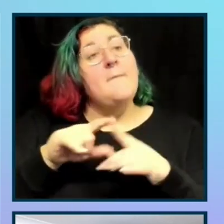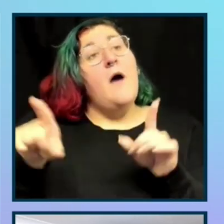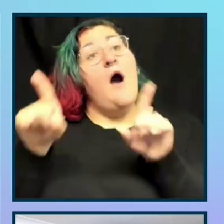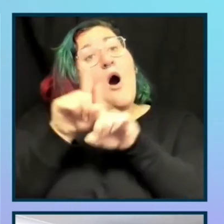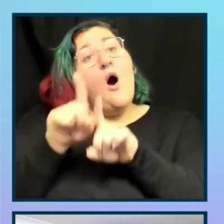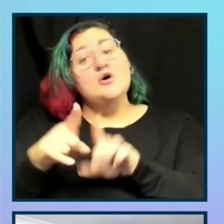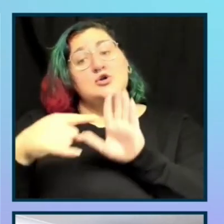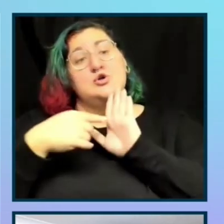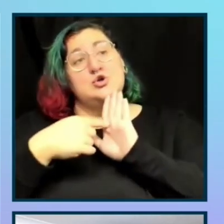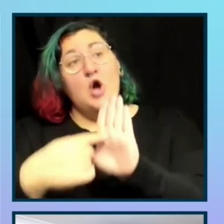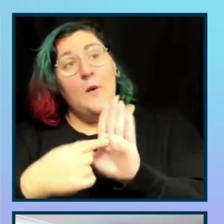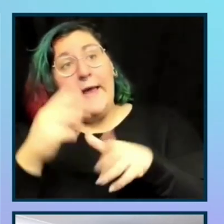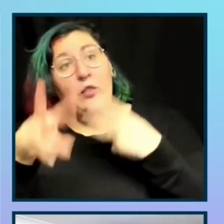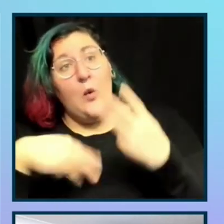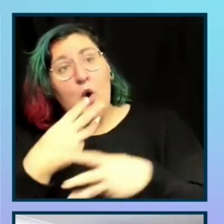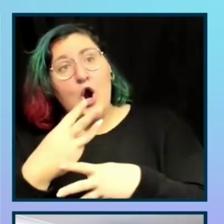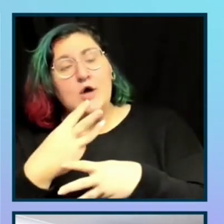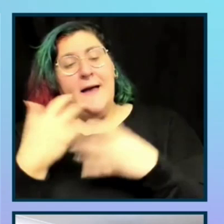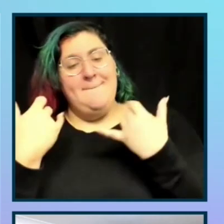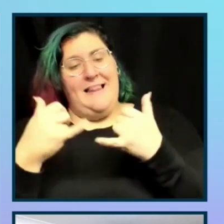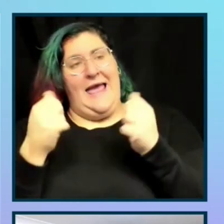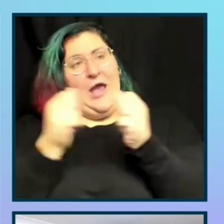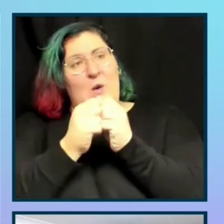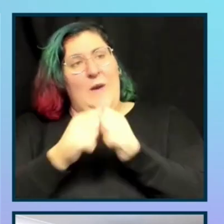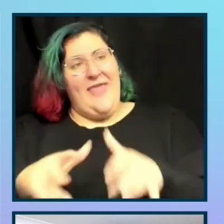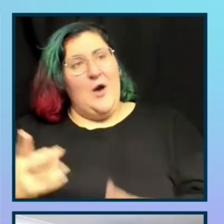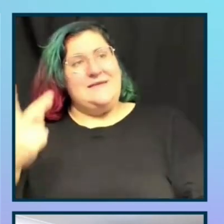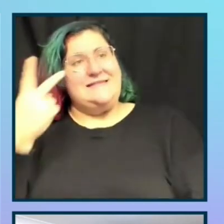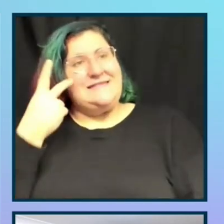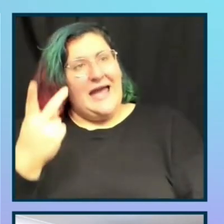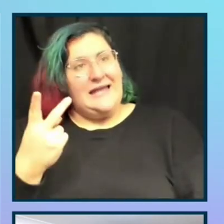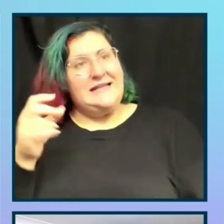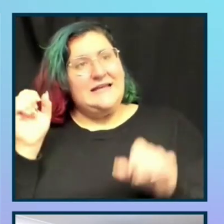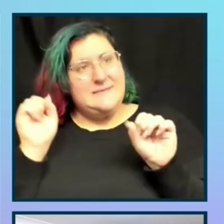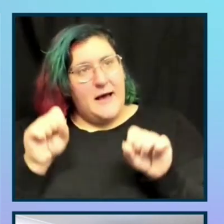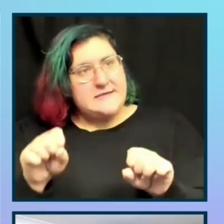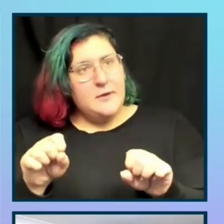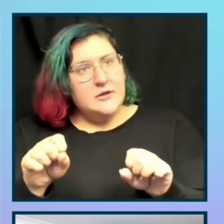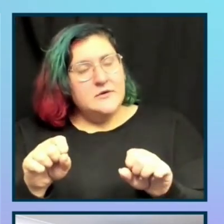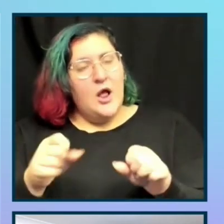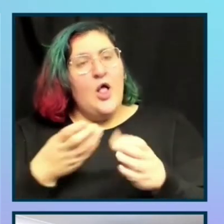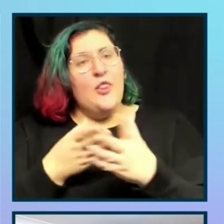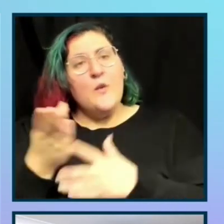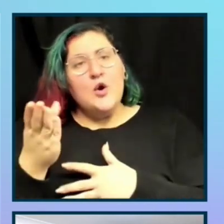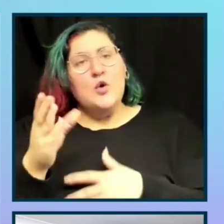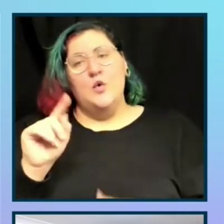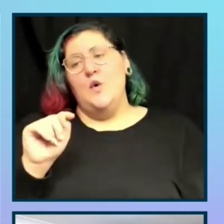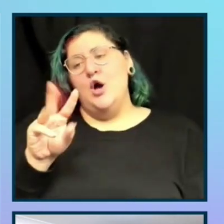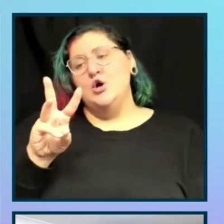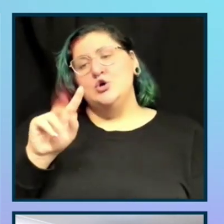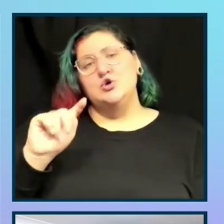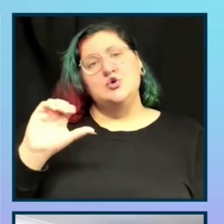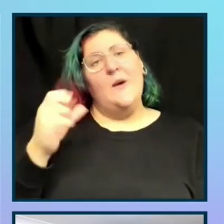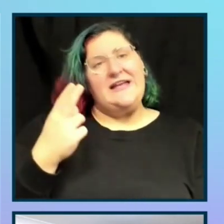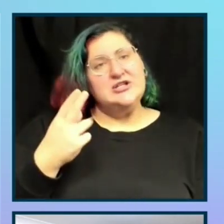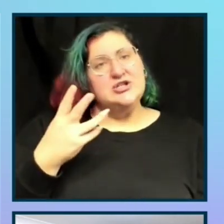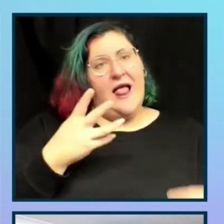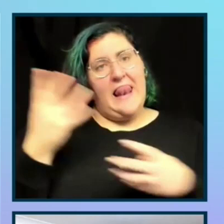not only in Sea Of Thieves, but in general is possible through my live streams, through my YouTube content, through, you know, interactions in general